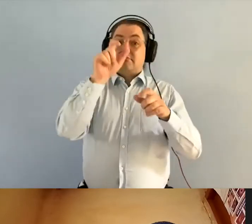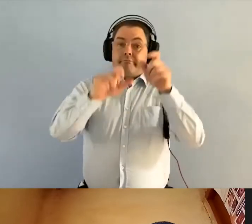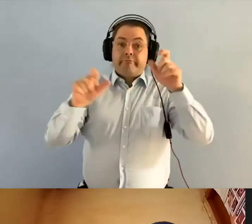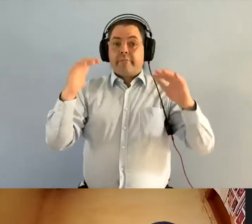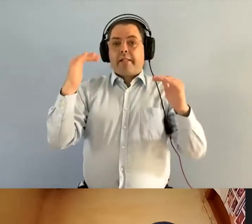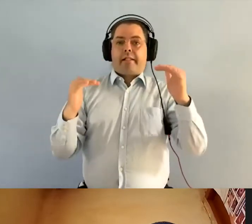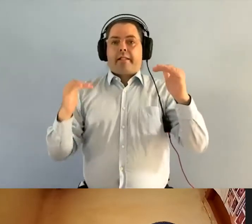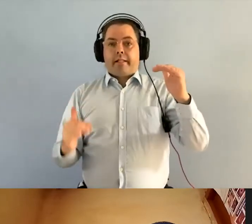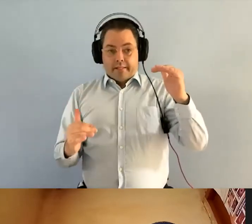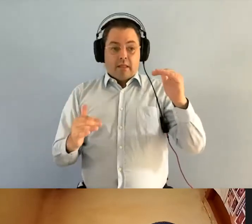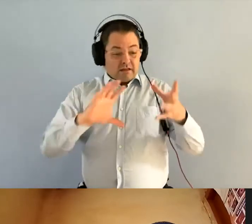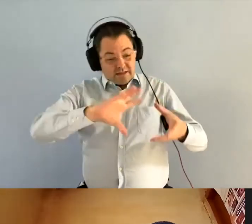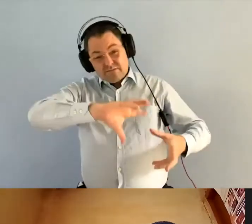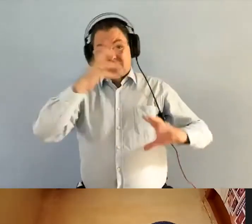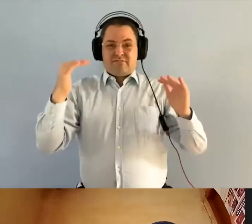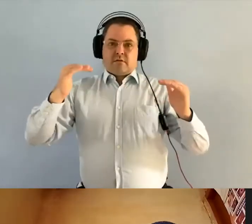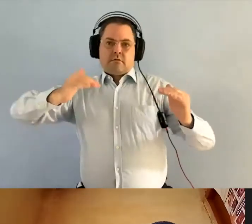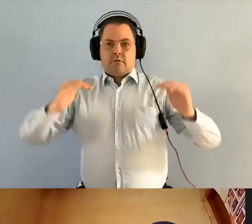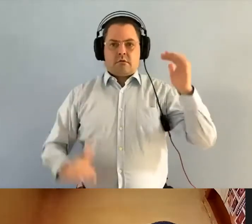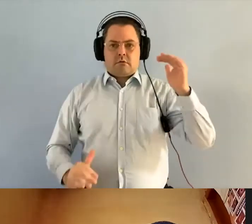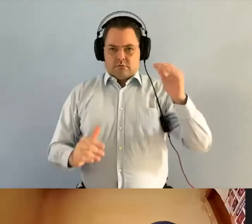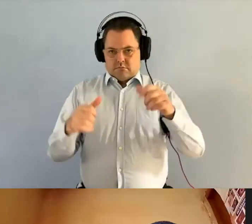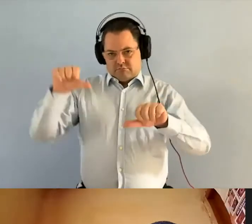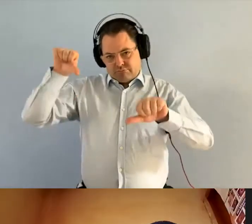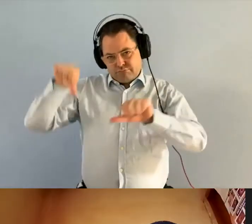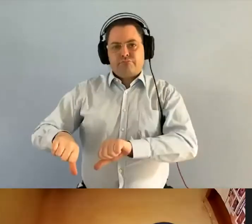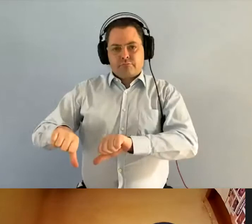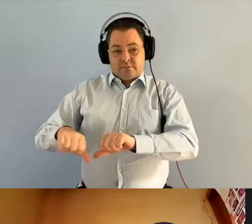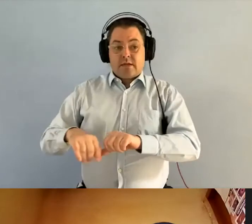an as operation. Pre-existing inequalities